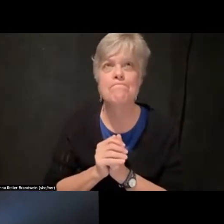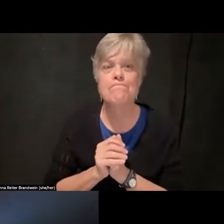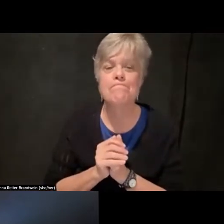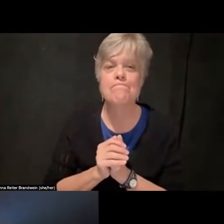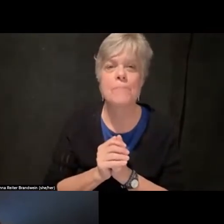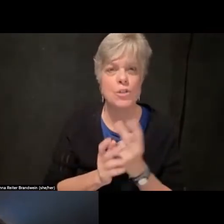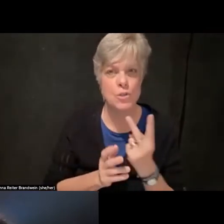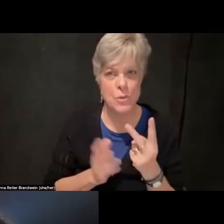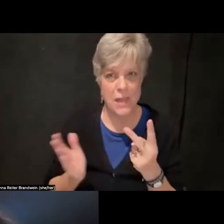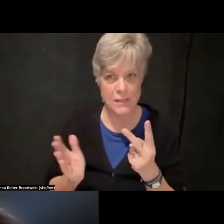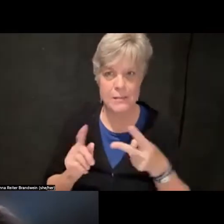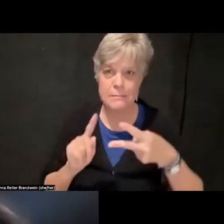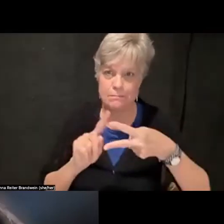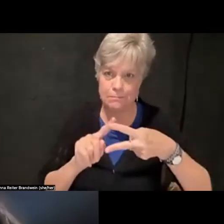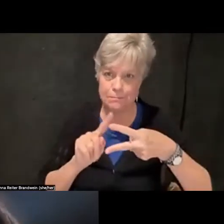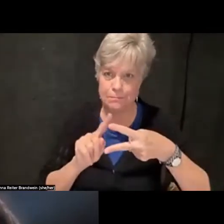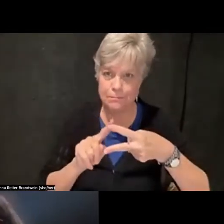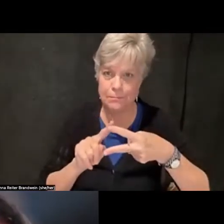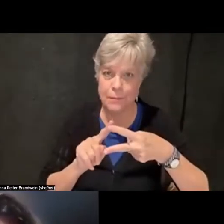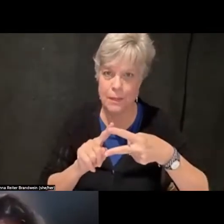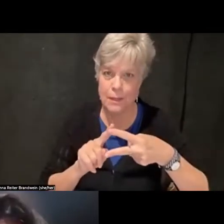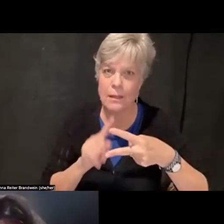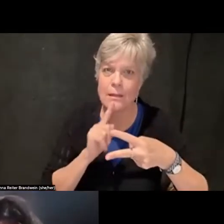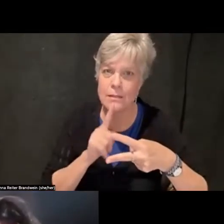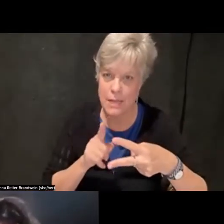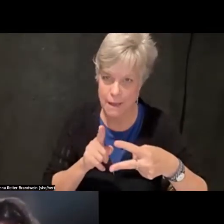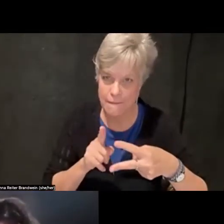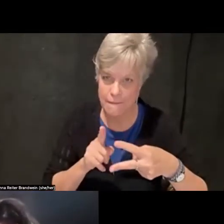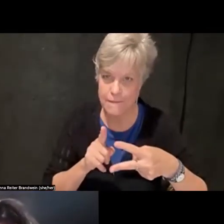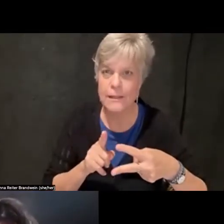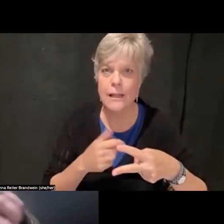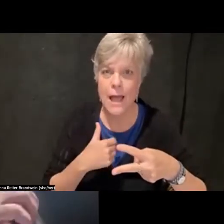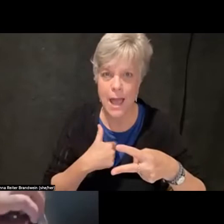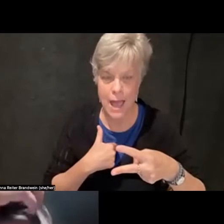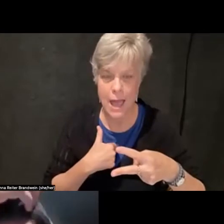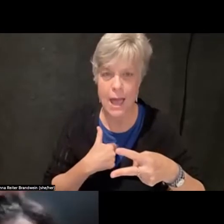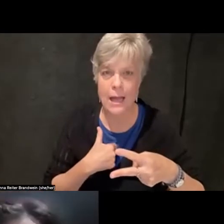One, I definitely had some pretty severe mental health stuff